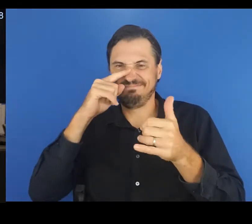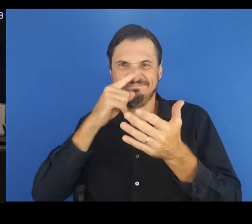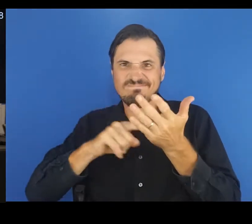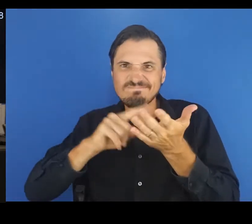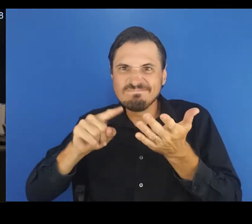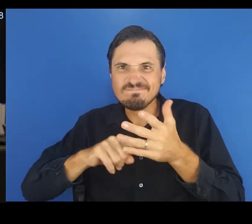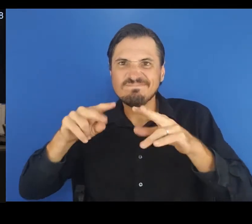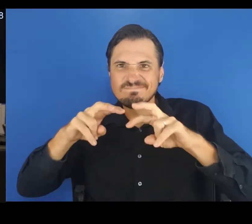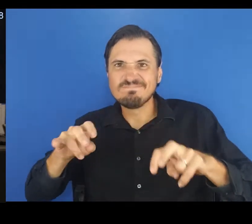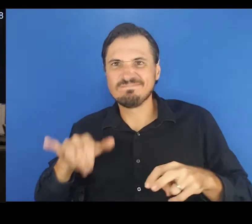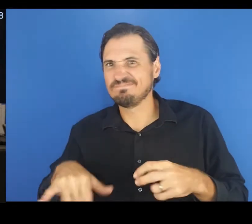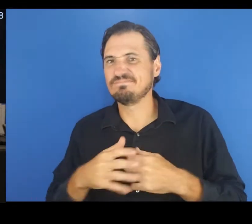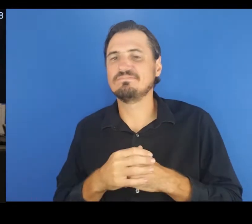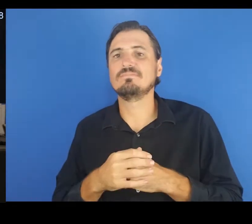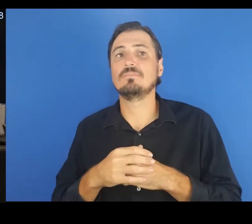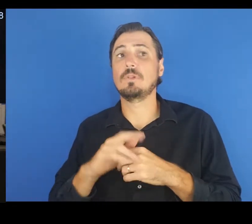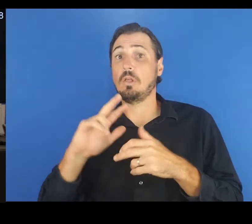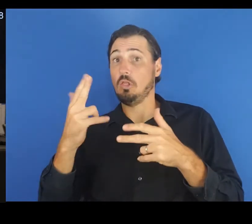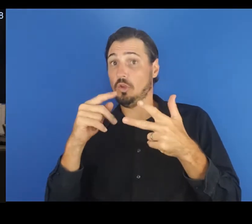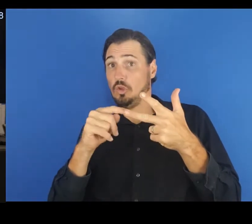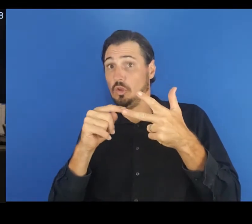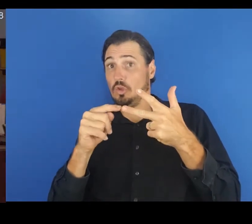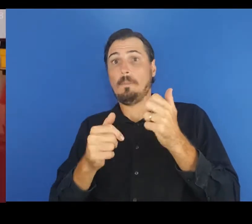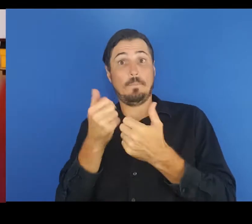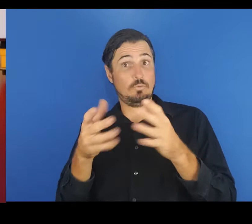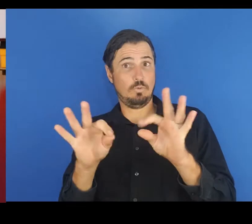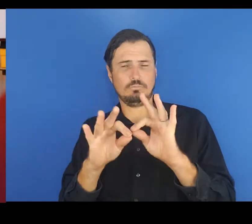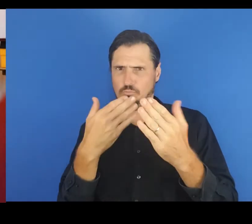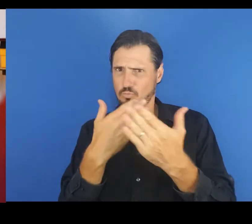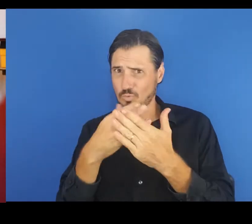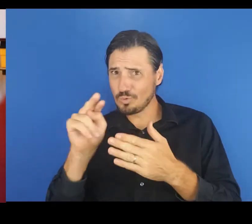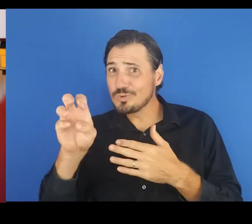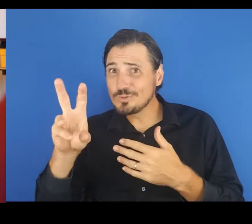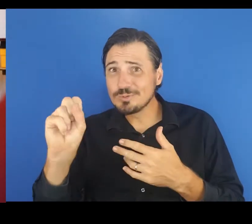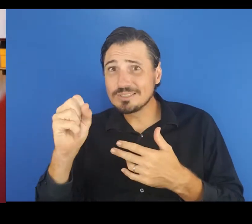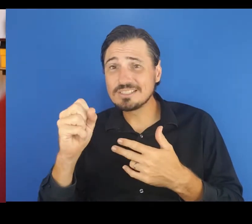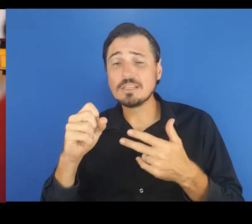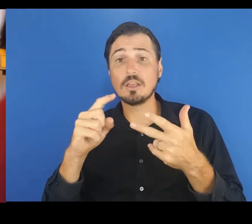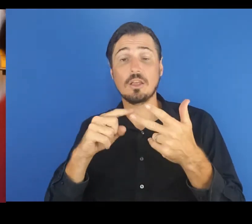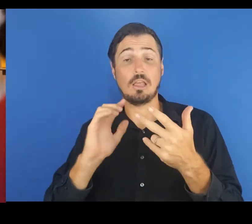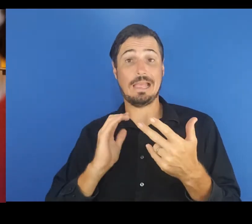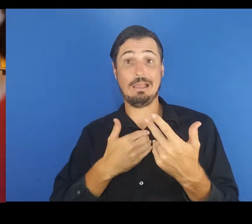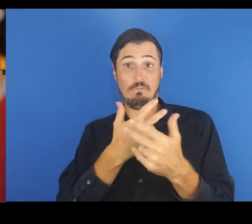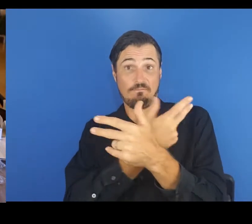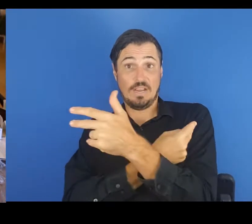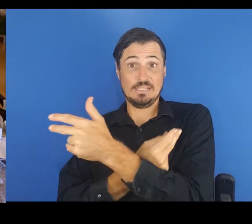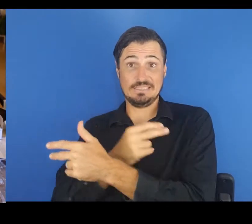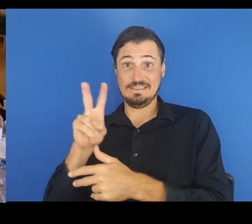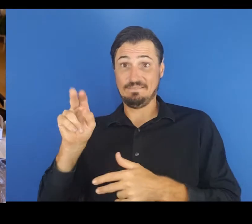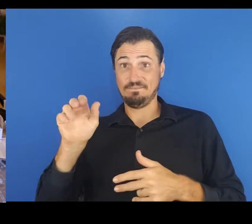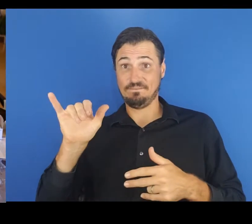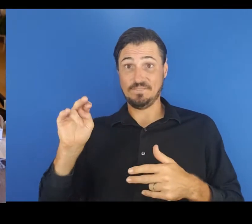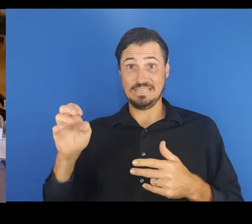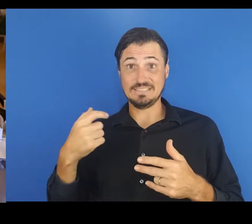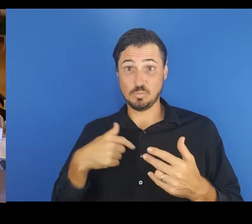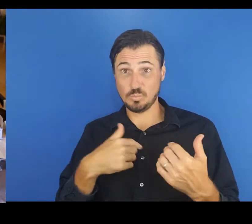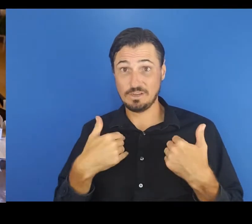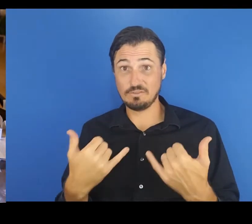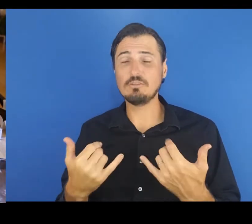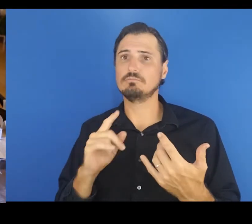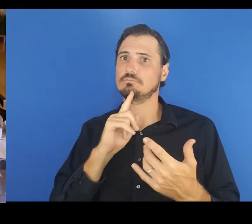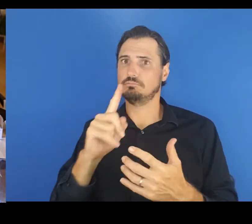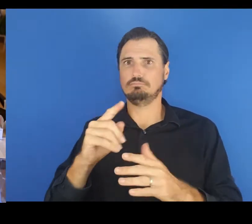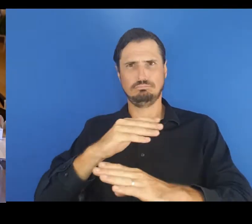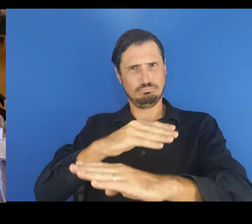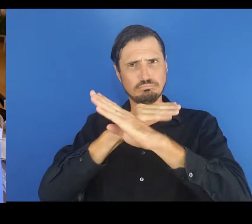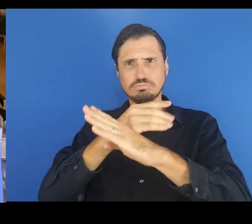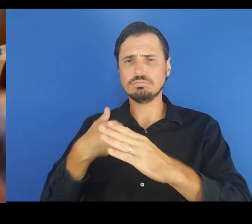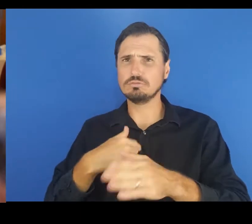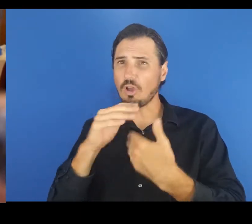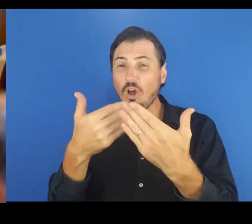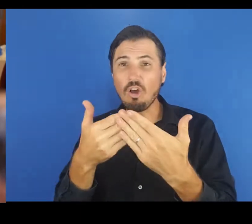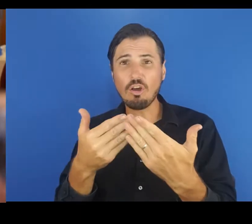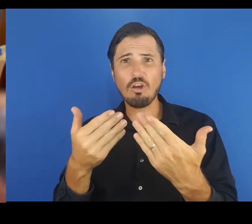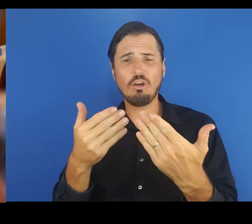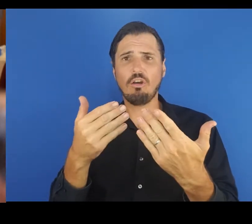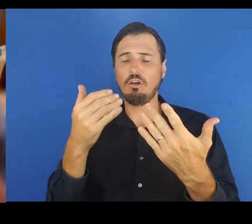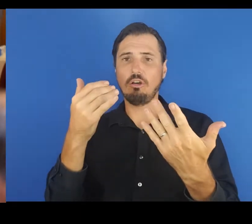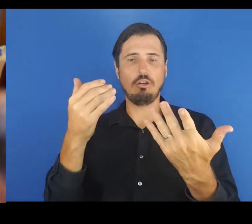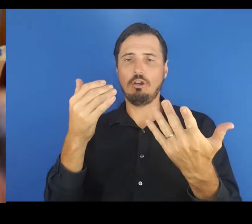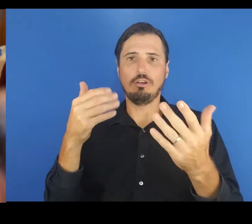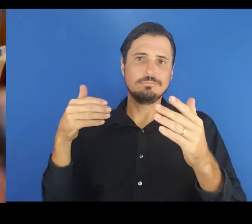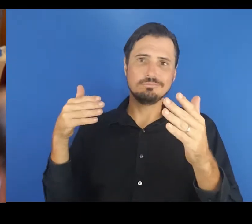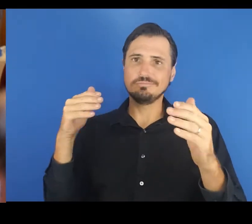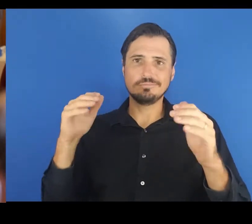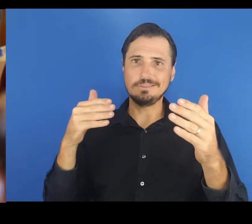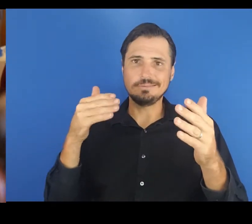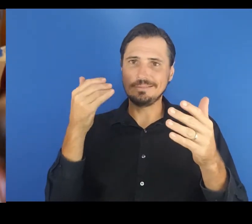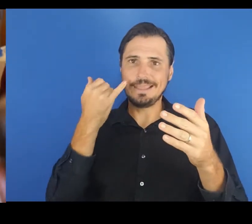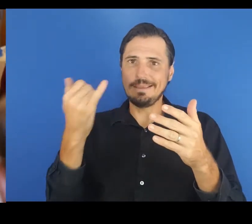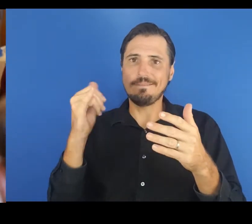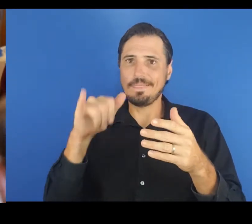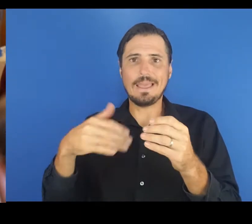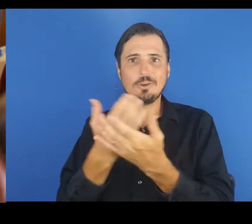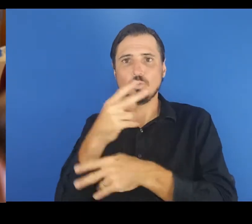But the third thing is the most important and it is good news. Our current vaccines provide excellent protection against ALL known variants, including the delta variant